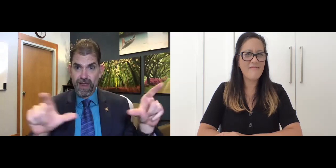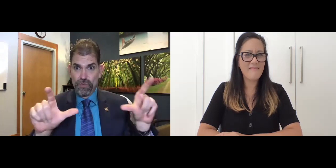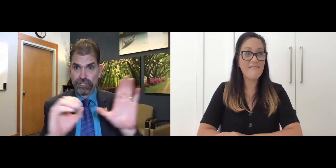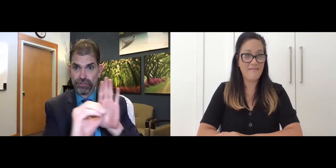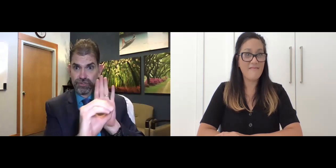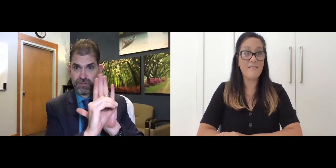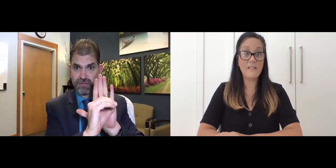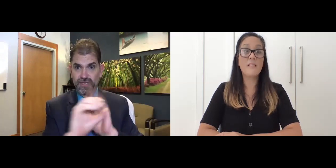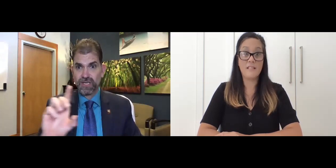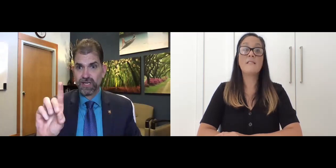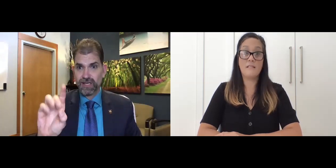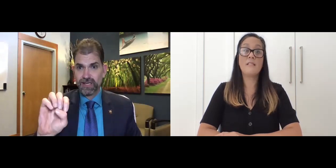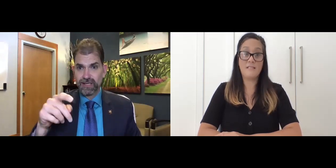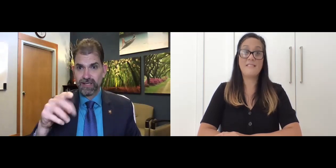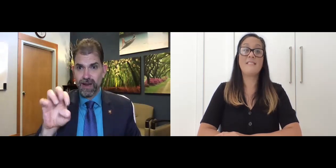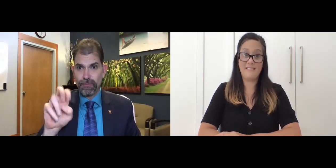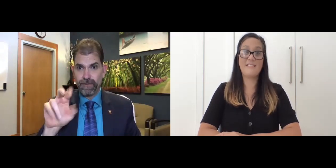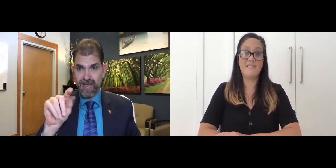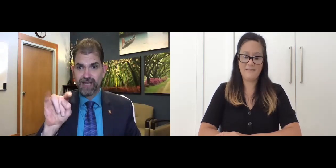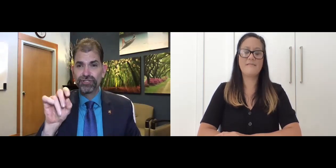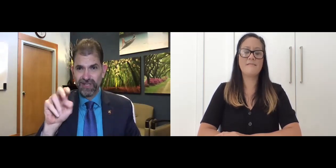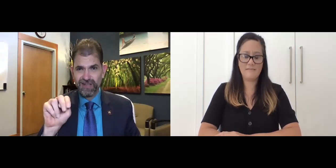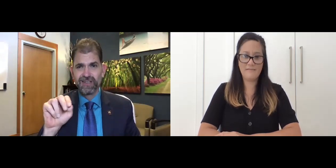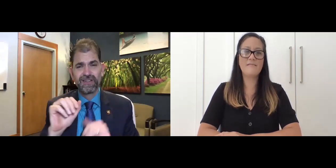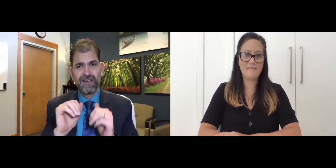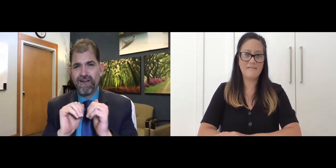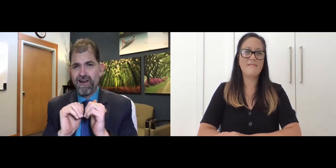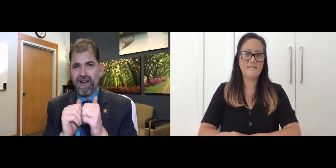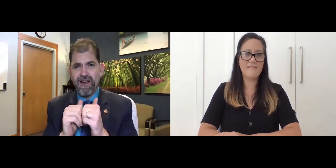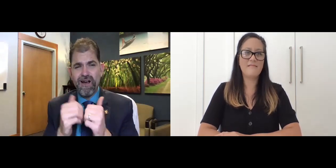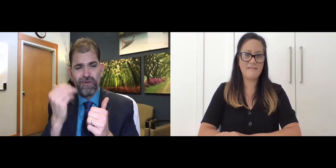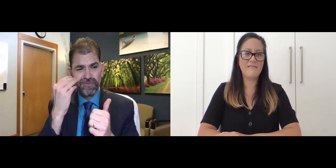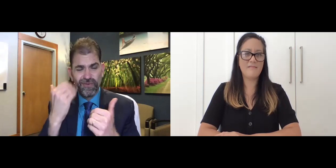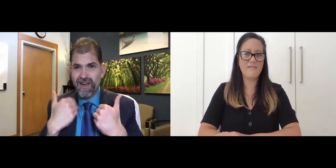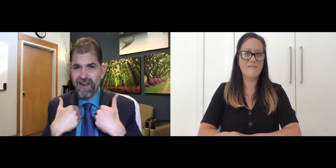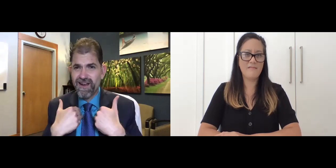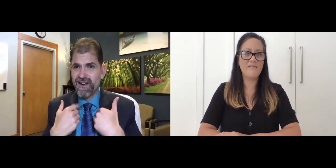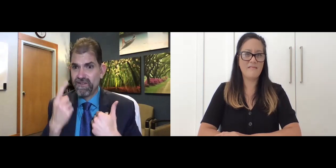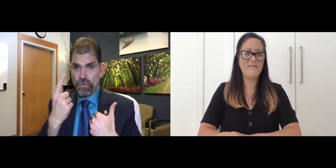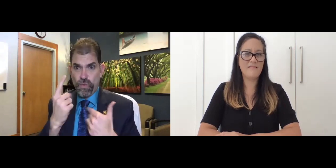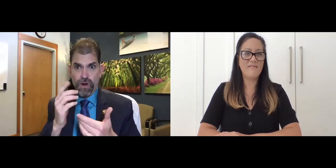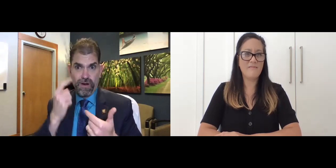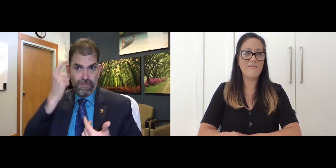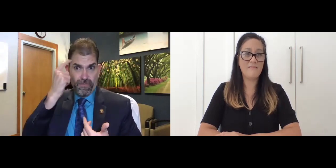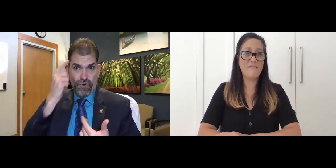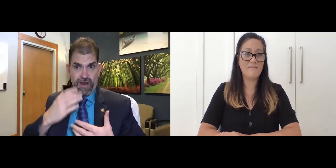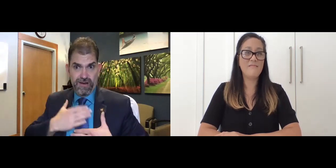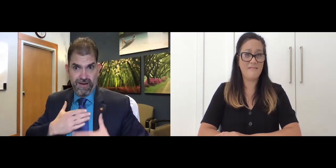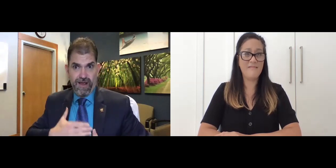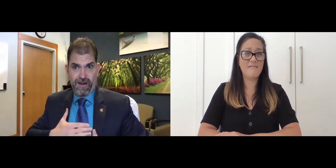behaviors and with language deprivation and the impact on the brain.